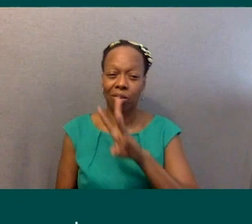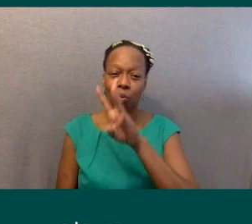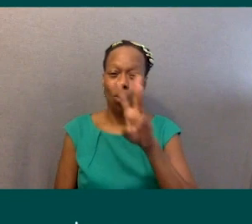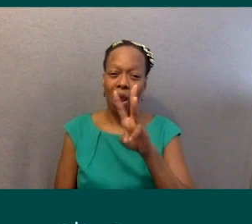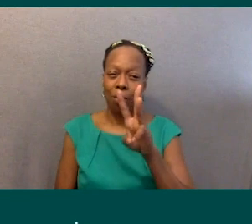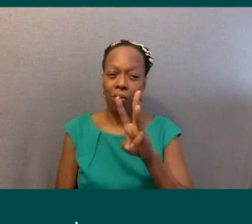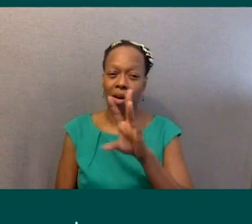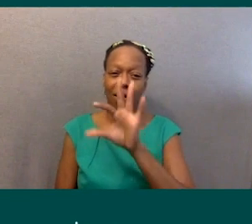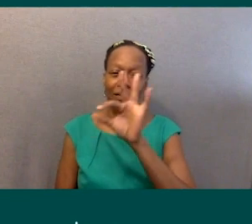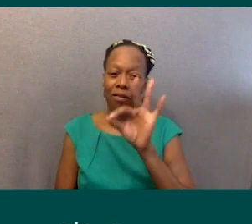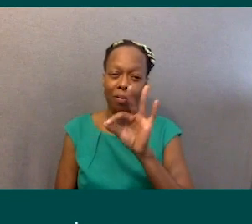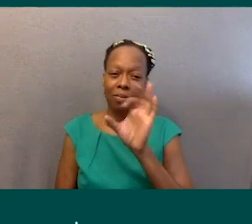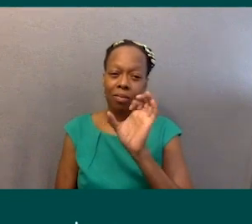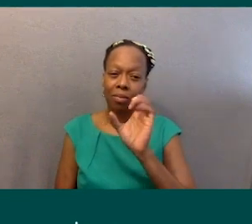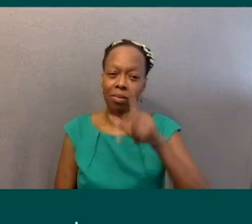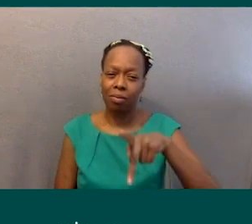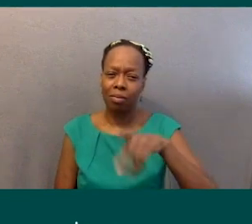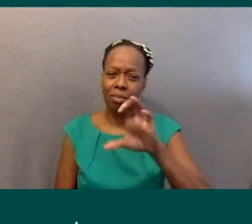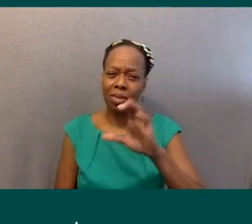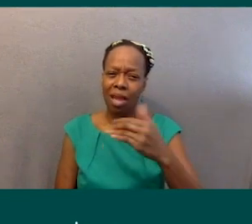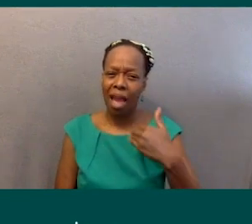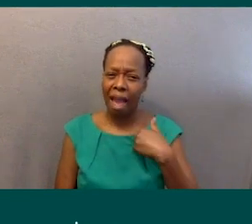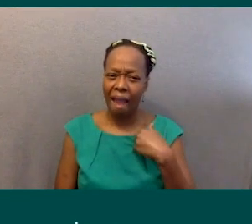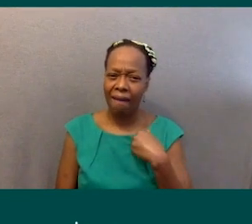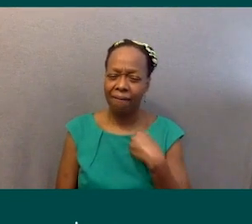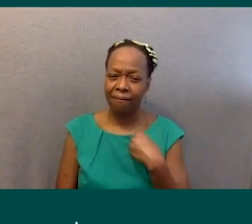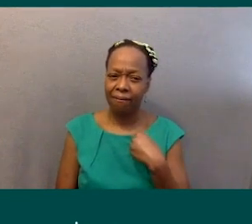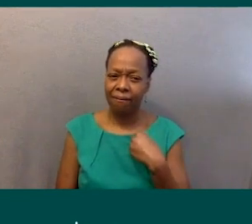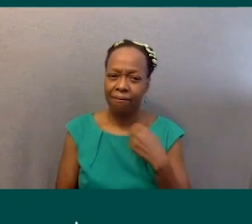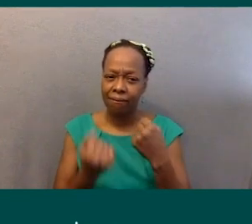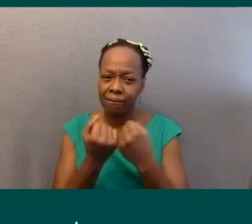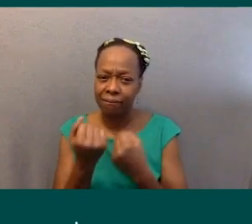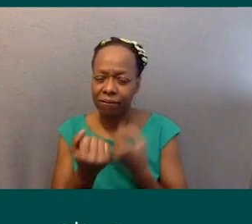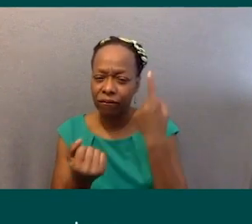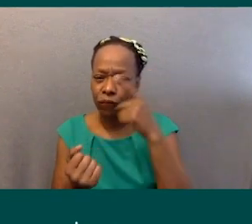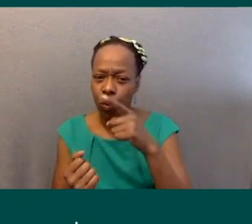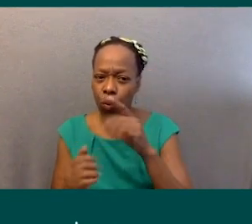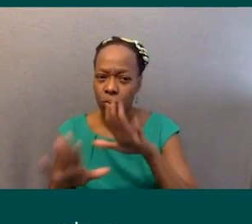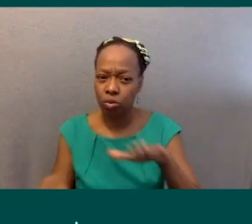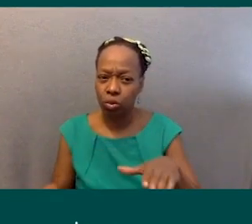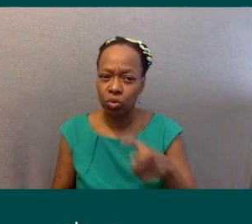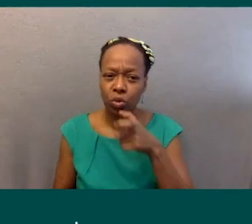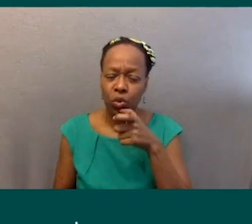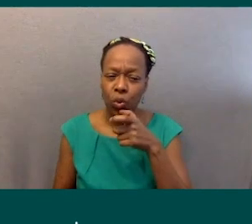get involved with school-aged children who may have difficulty getting services in school? And I think this is all coming down